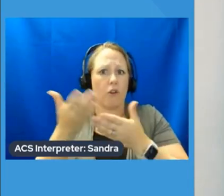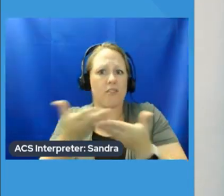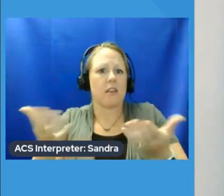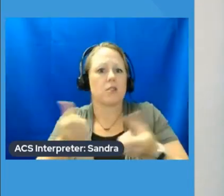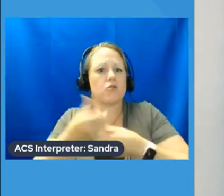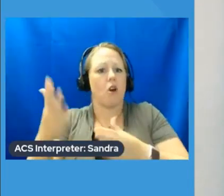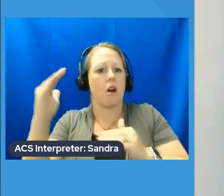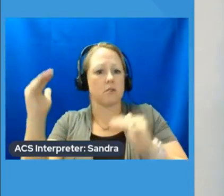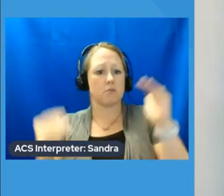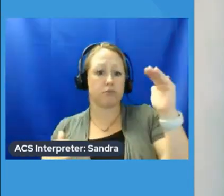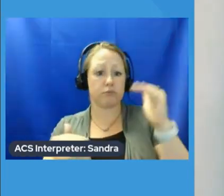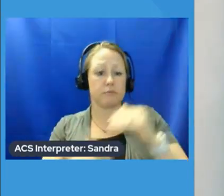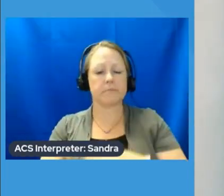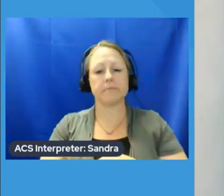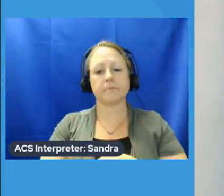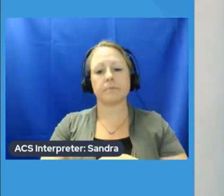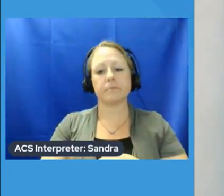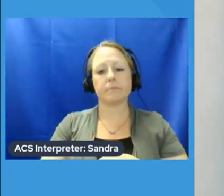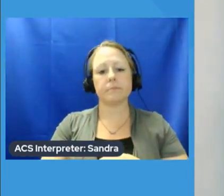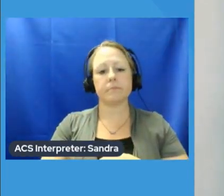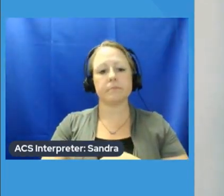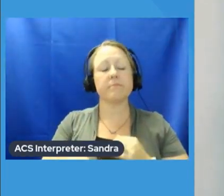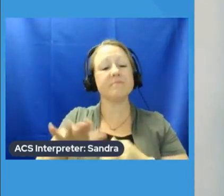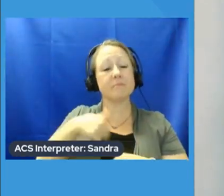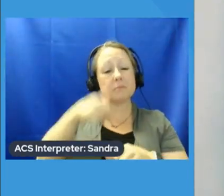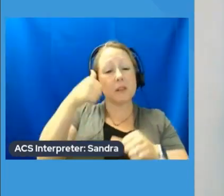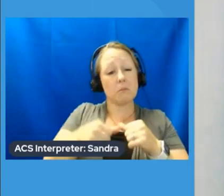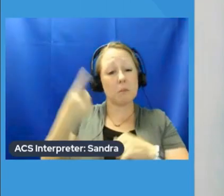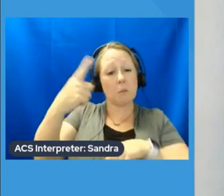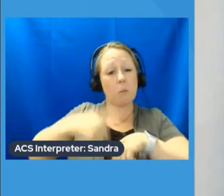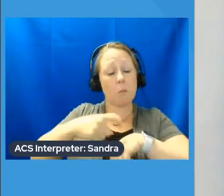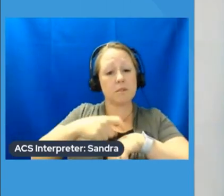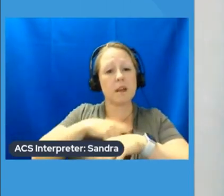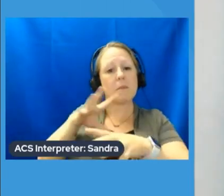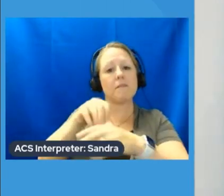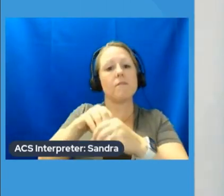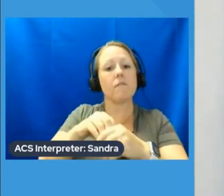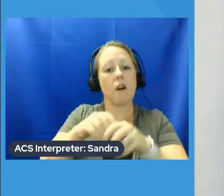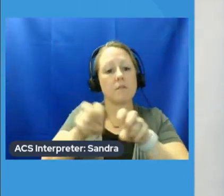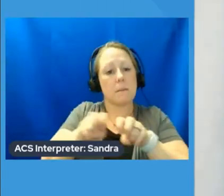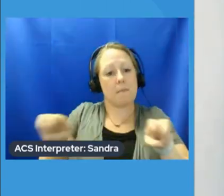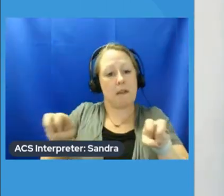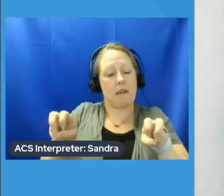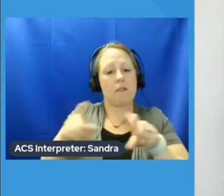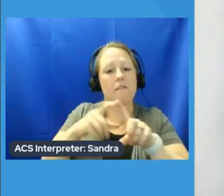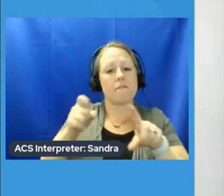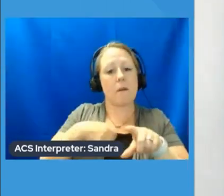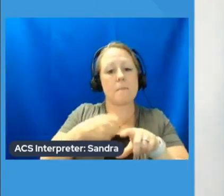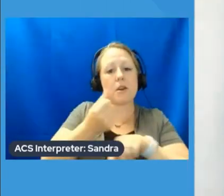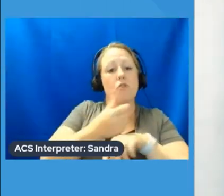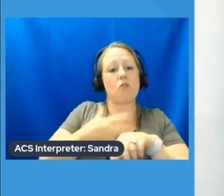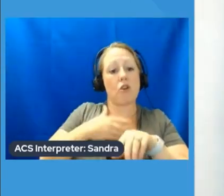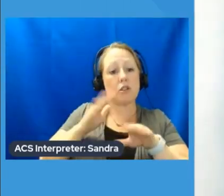I remember a time that I was on a panel at an early childhood event, and we were all seated at a table.